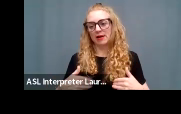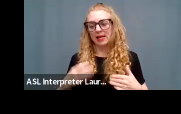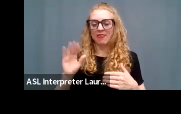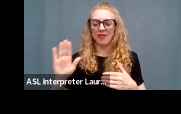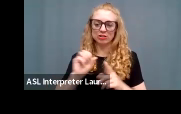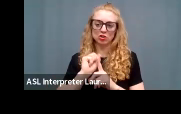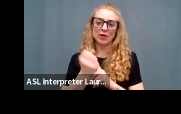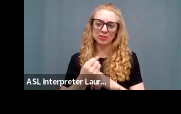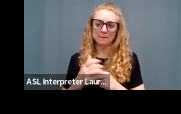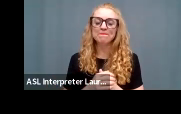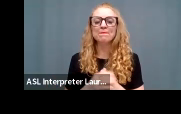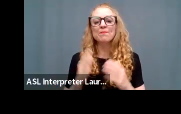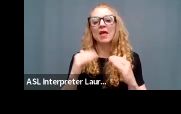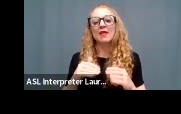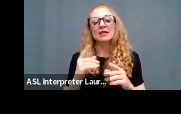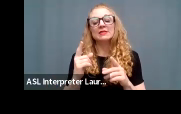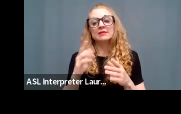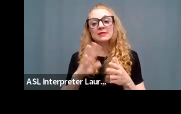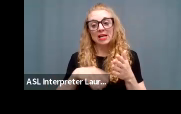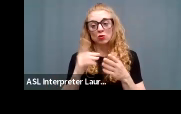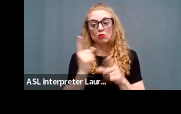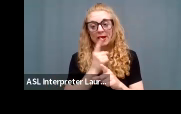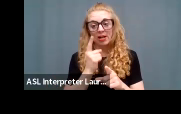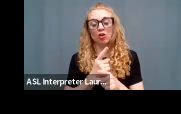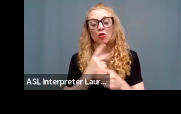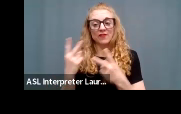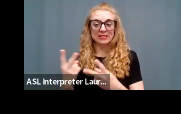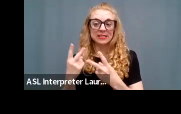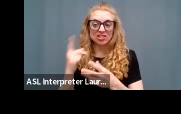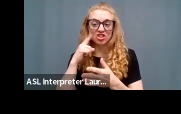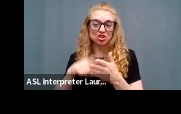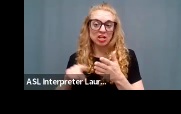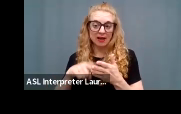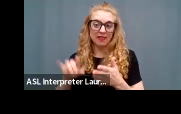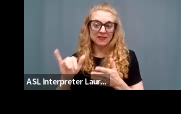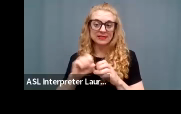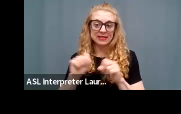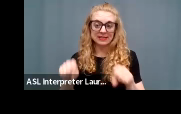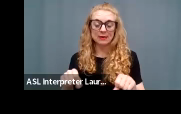and then schedule regular periodic checks in the system right so most of these systems um